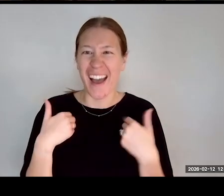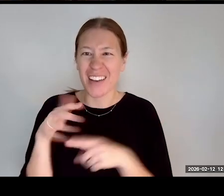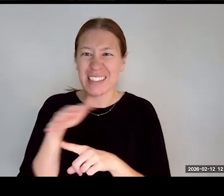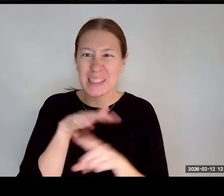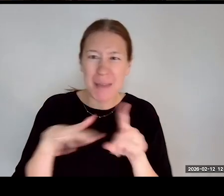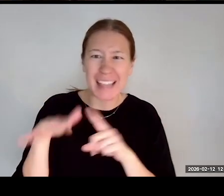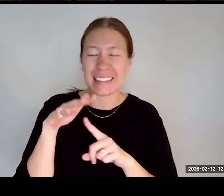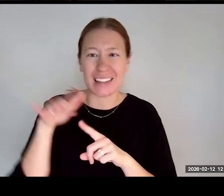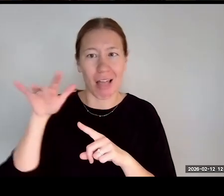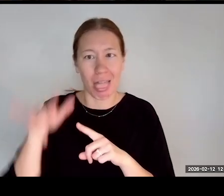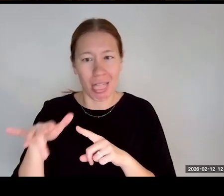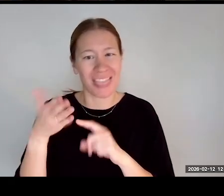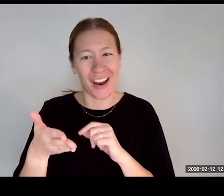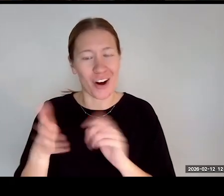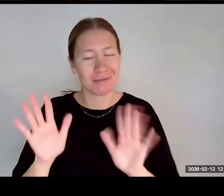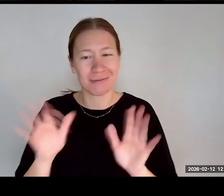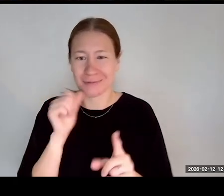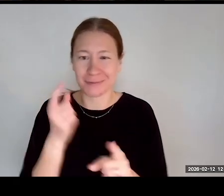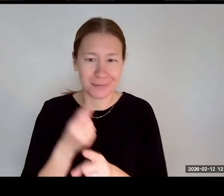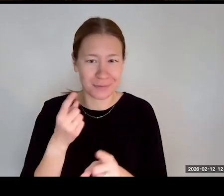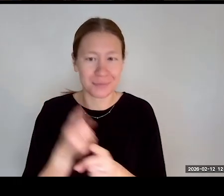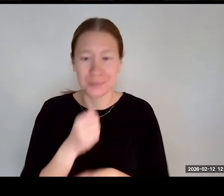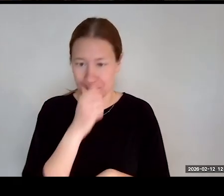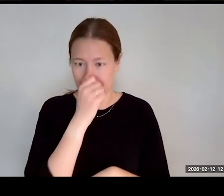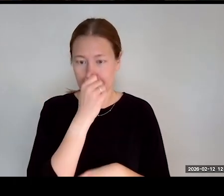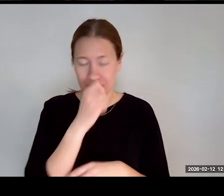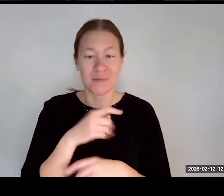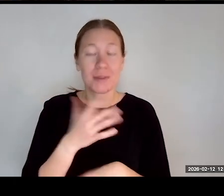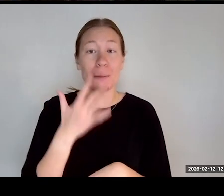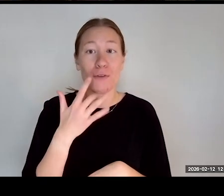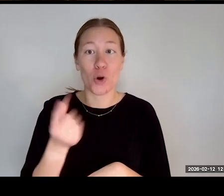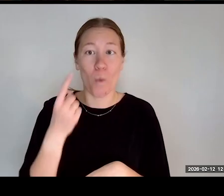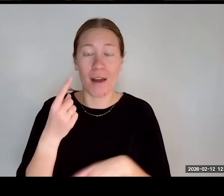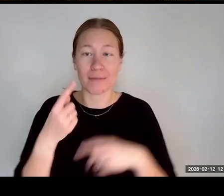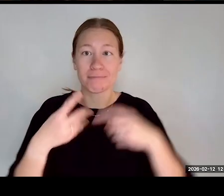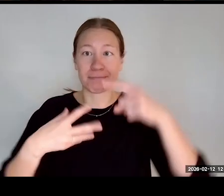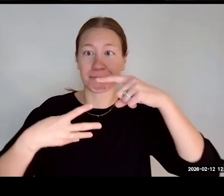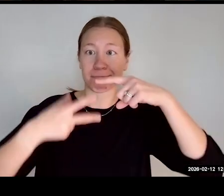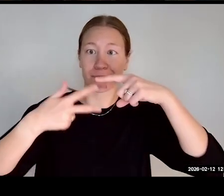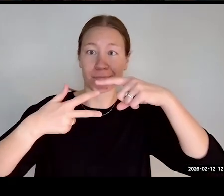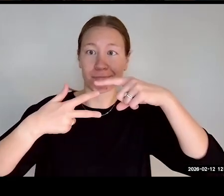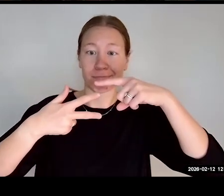So ultimately what is happening here is instead of just one consecutive list, I have three different lists here.